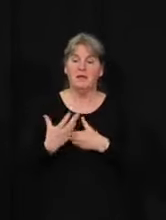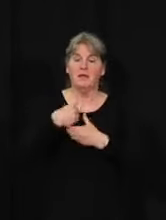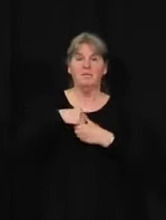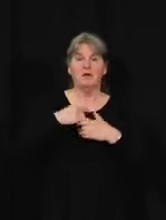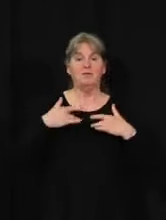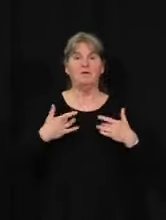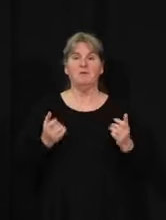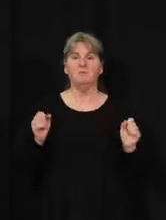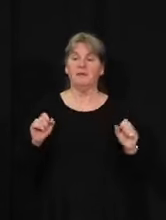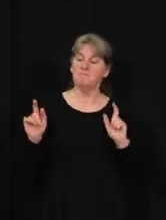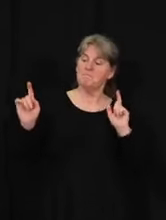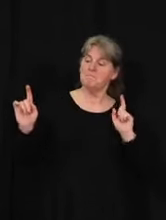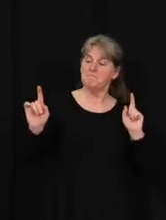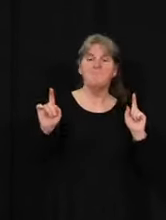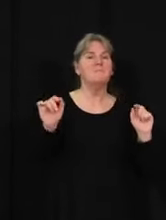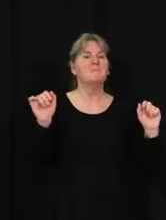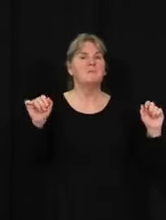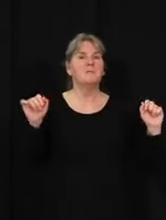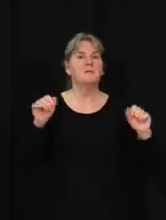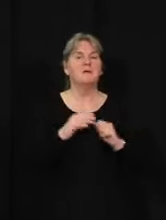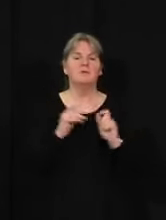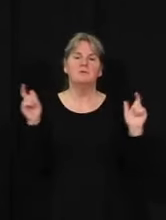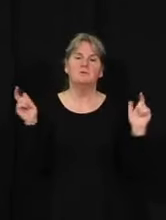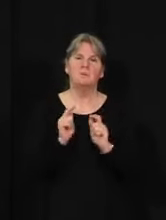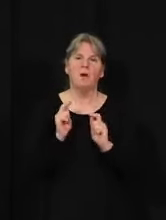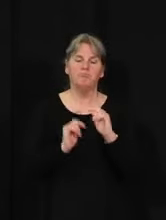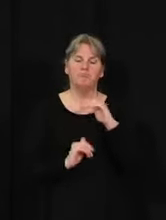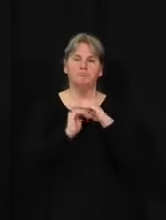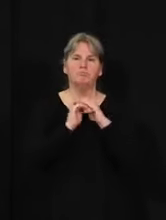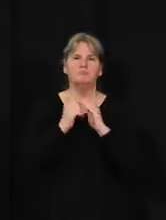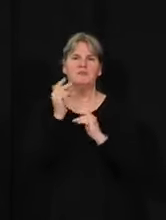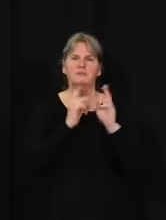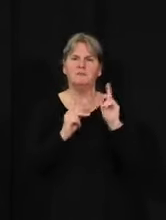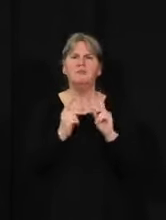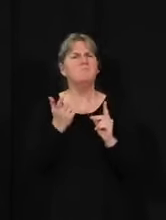activities and observe that spacing and have smaller gatherings, those are the types